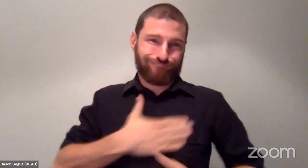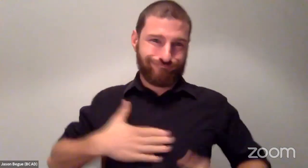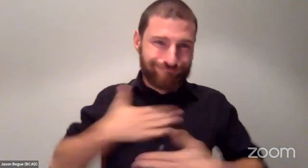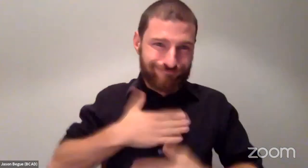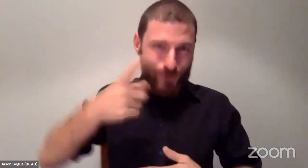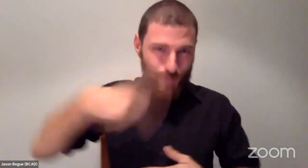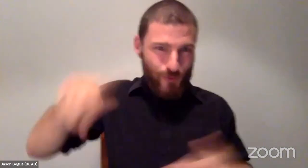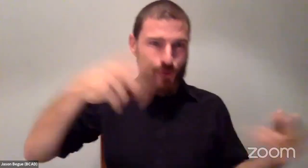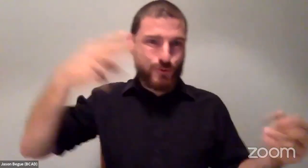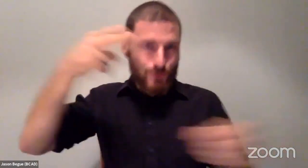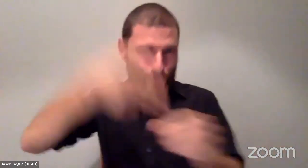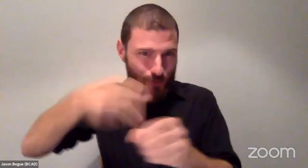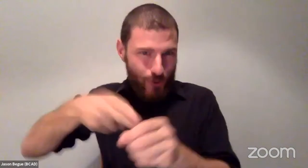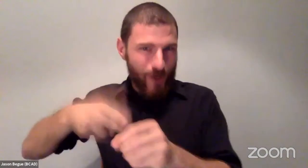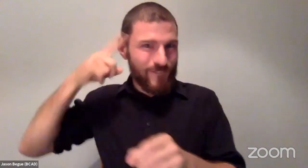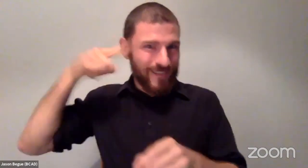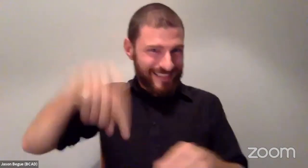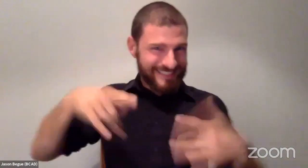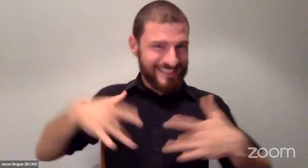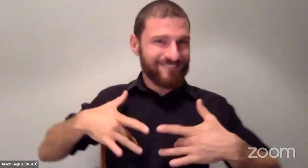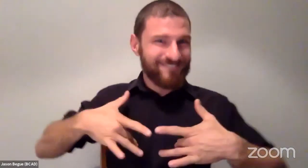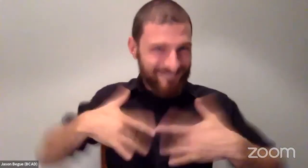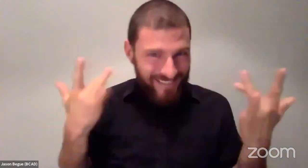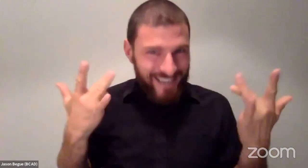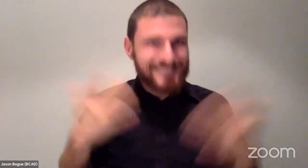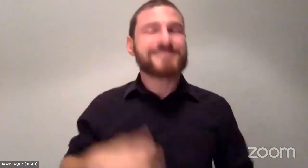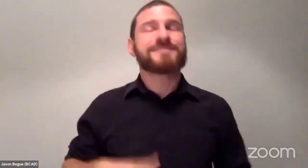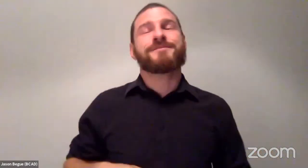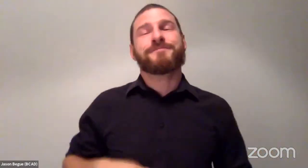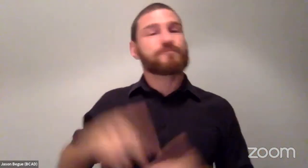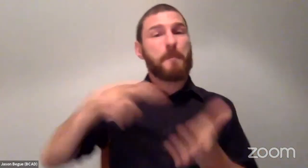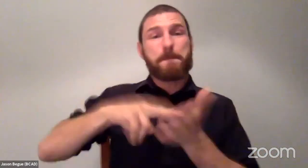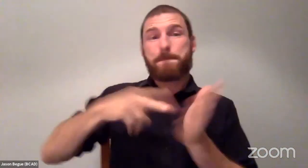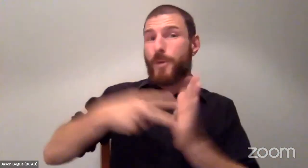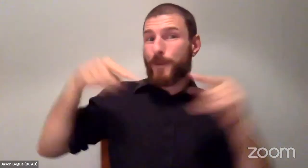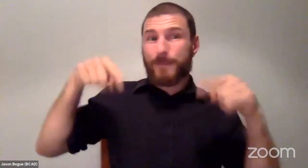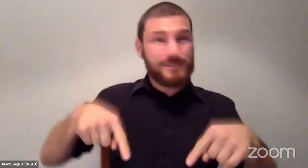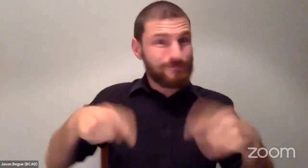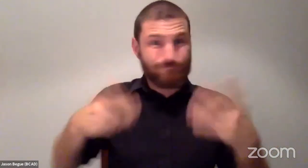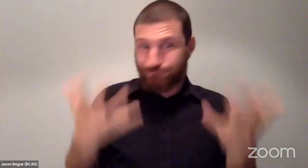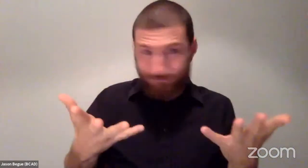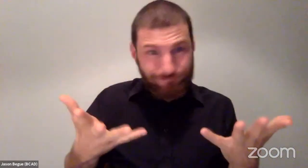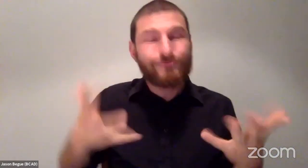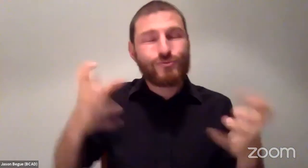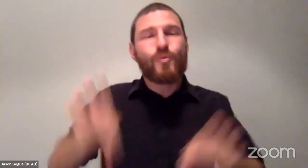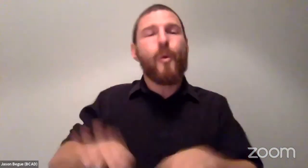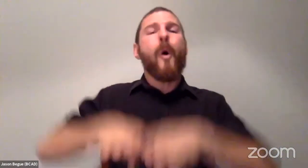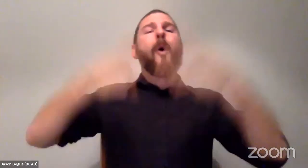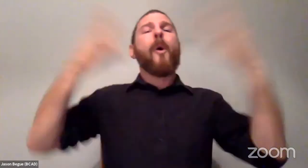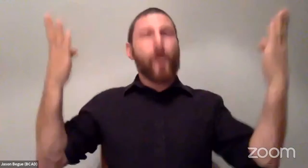as your moderator for this evening. So thank you so much for being here for tonight's event.